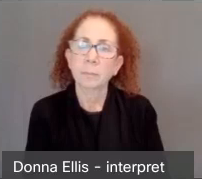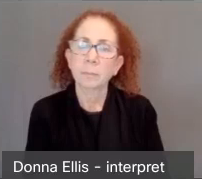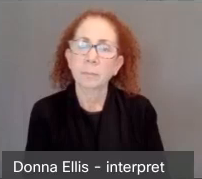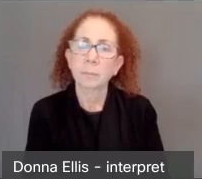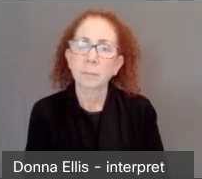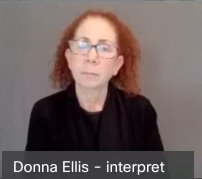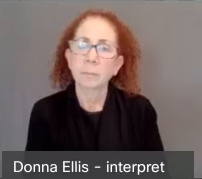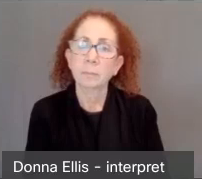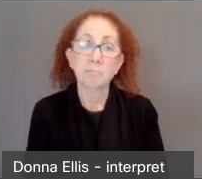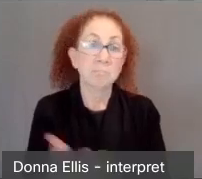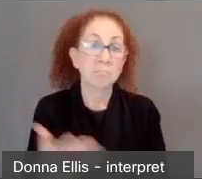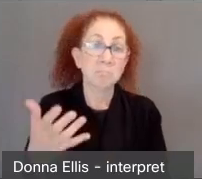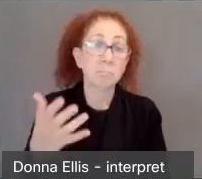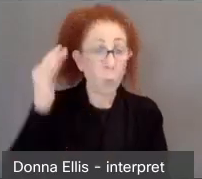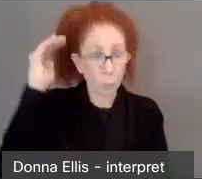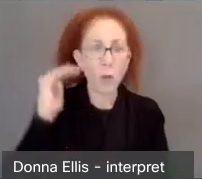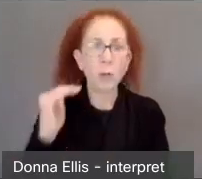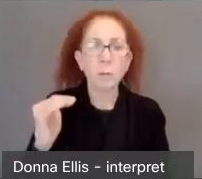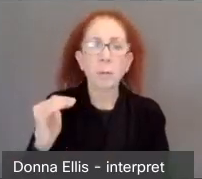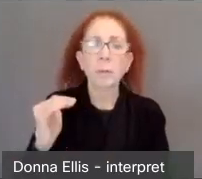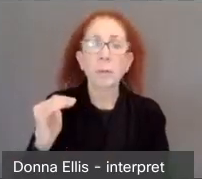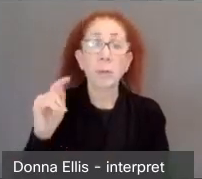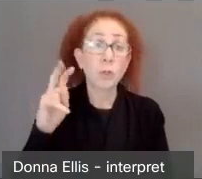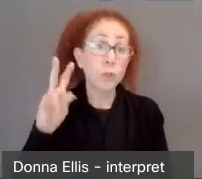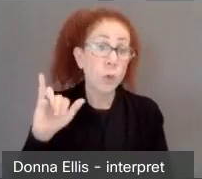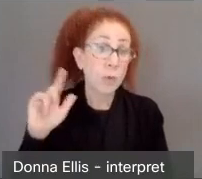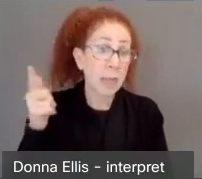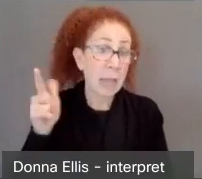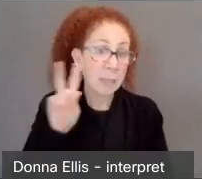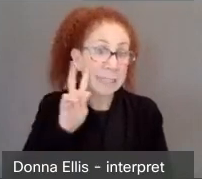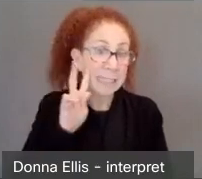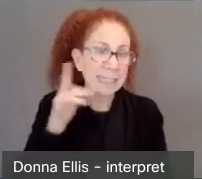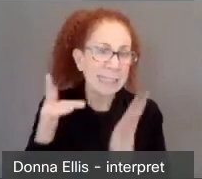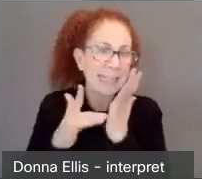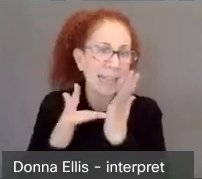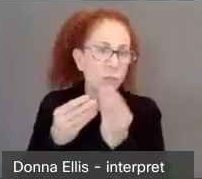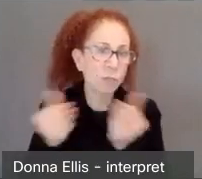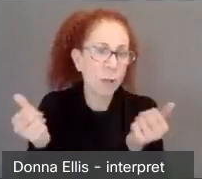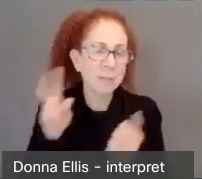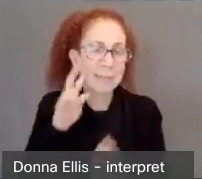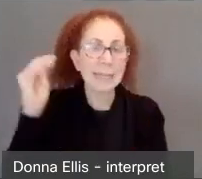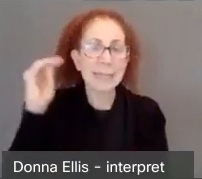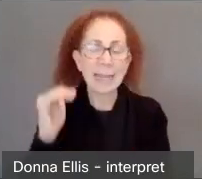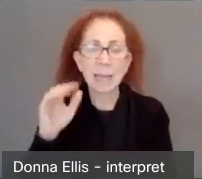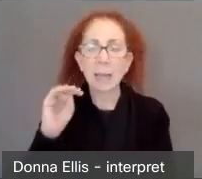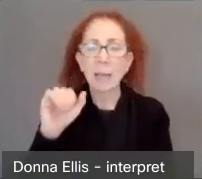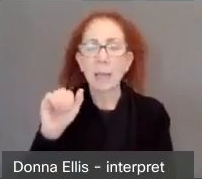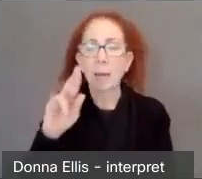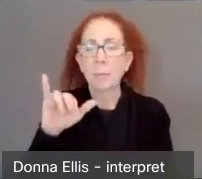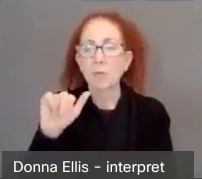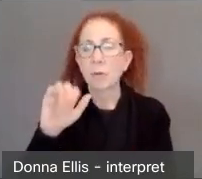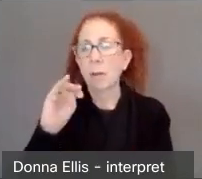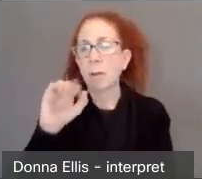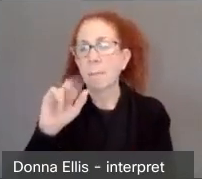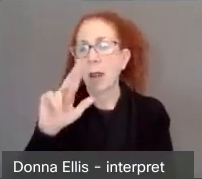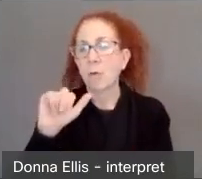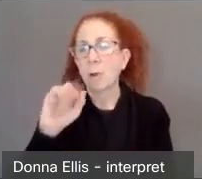[Staff] Okay. For now, we'll move along and see if Tony can get his technical issues resolved. We'll go to Maria Marabito from the Delaware Valley Journal.